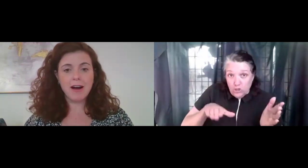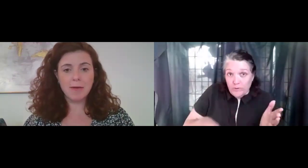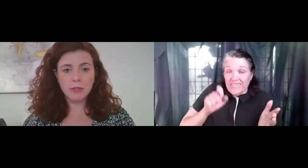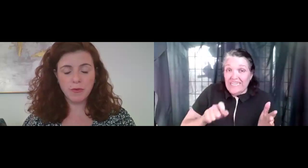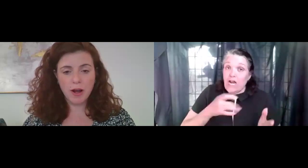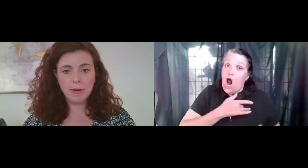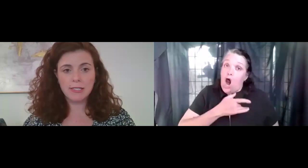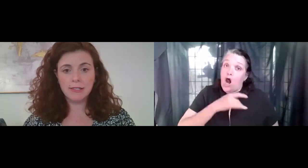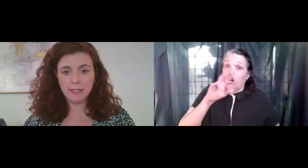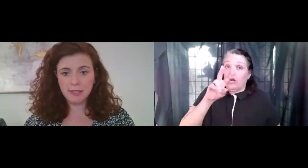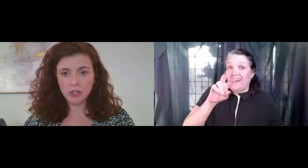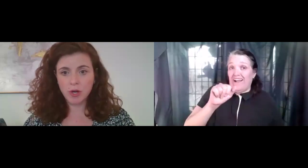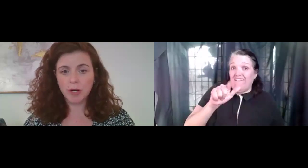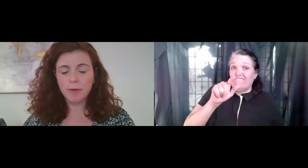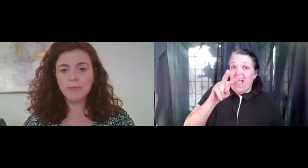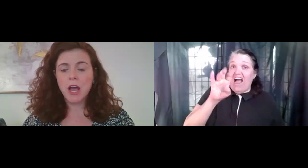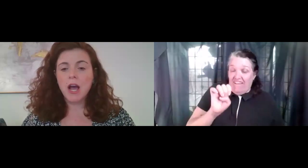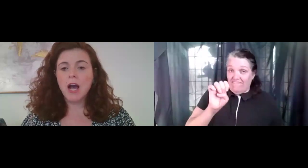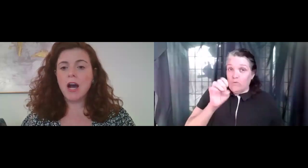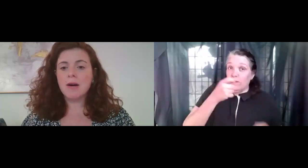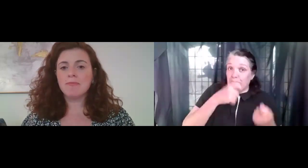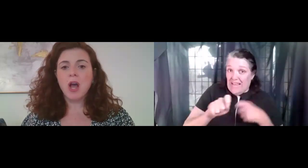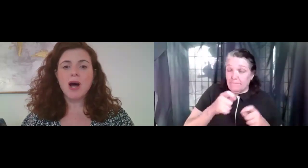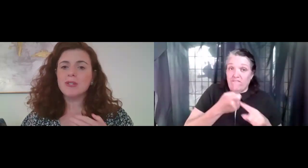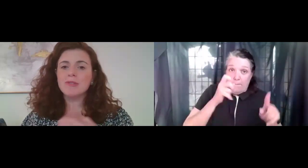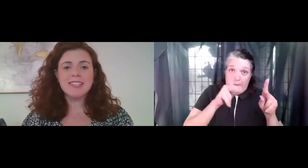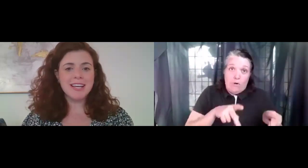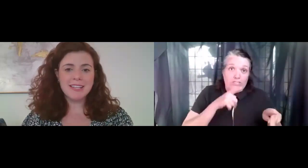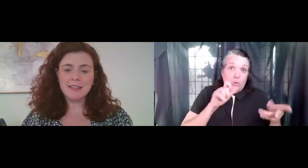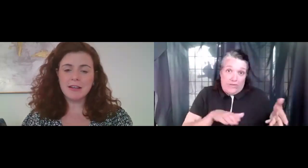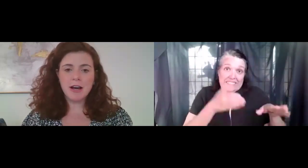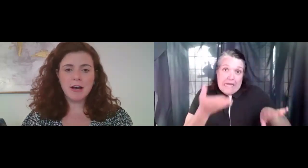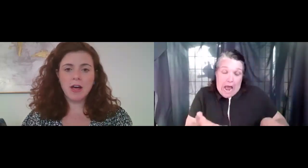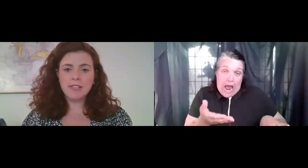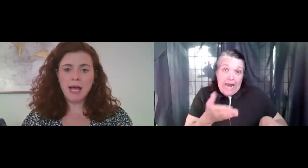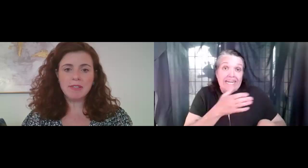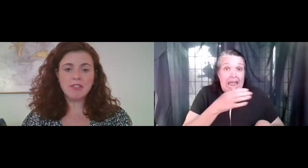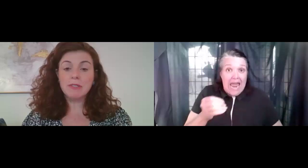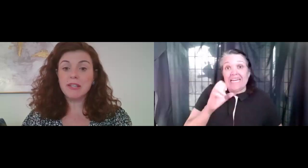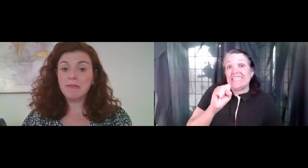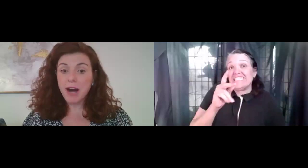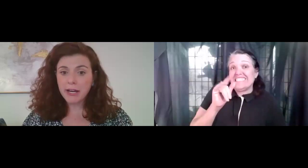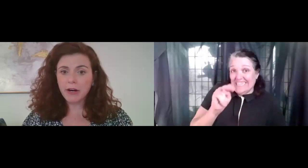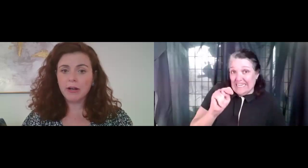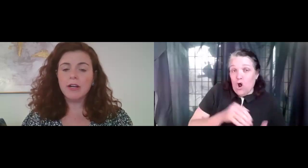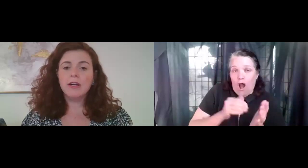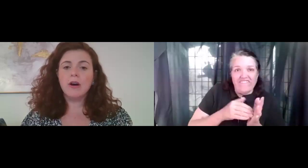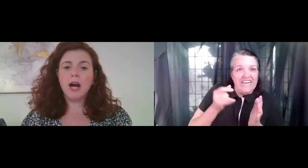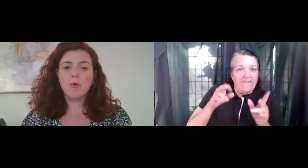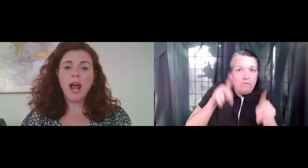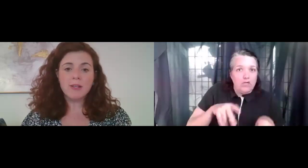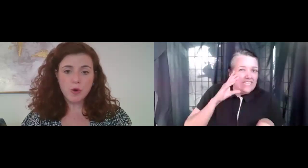that comes from a deceased tissue donor, also skin a lot of times if someone is in a fire or has